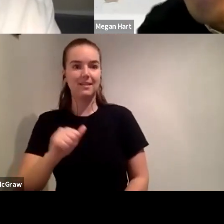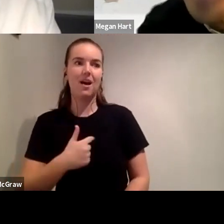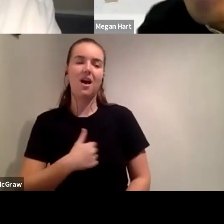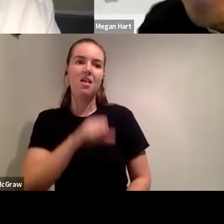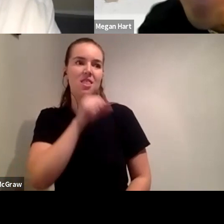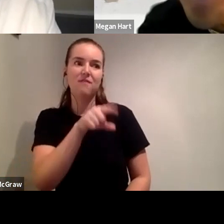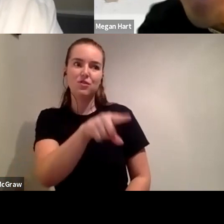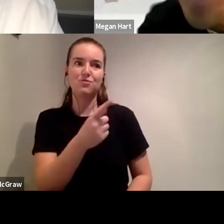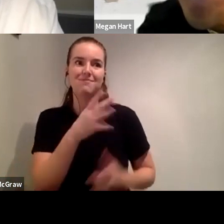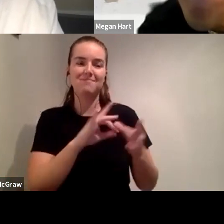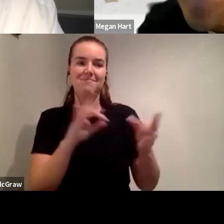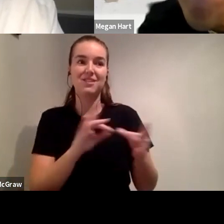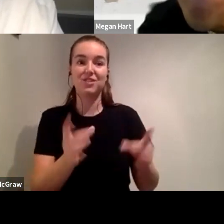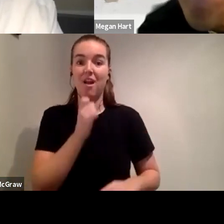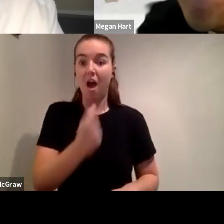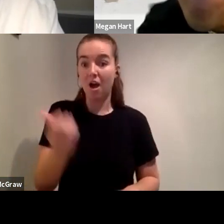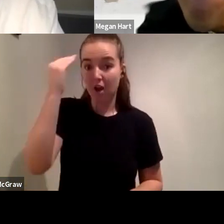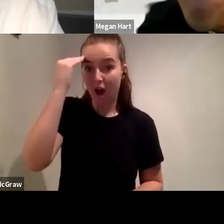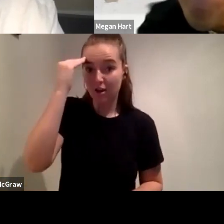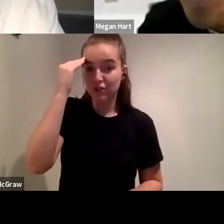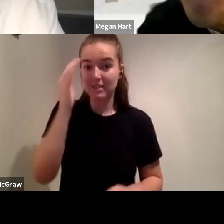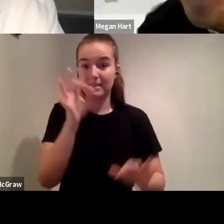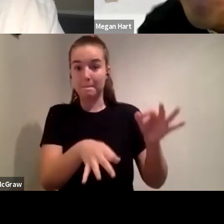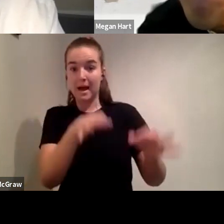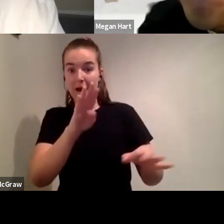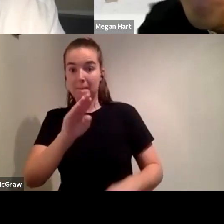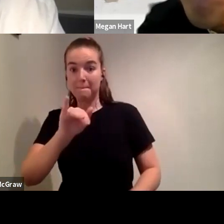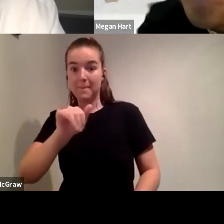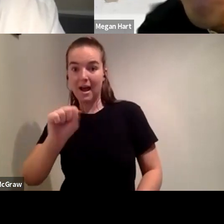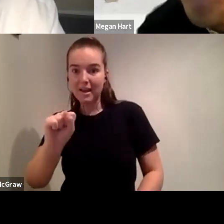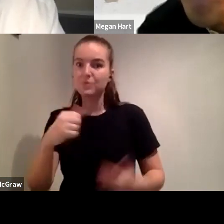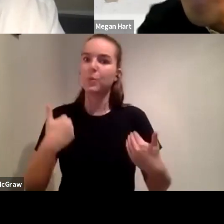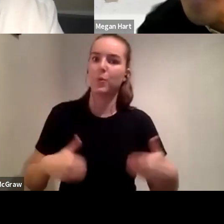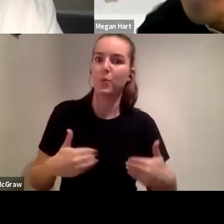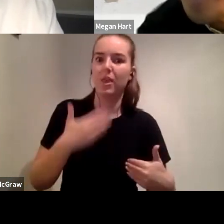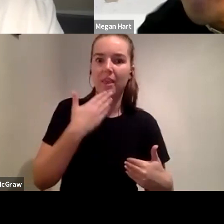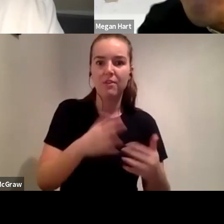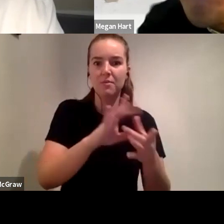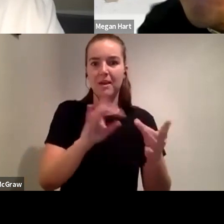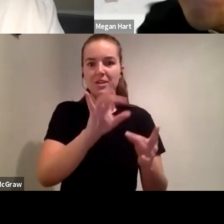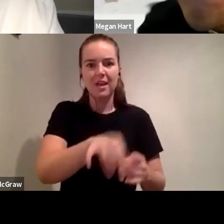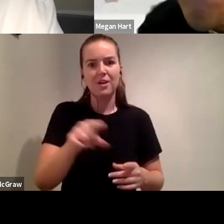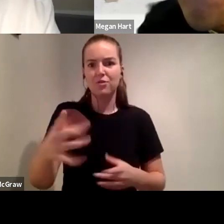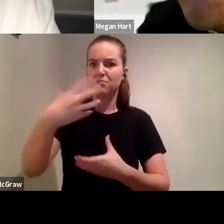It does take some effort but once you do it once and get it down, it is wildly successful. You hire a lot better because you are assessing skill.